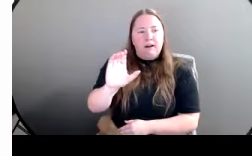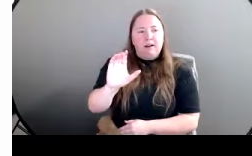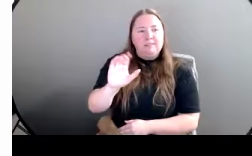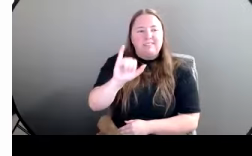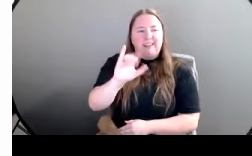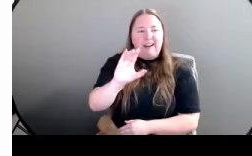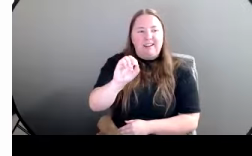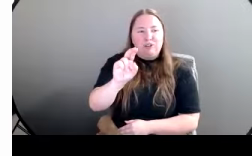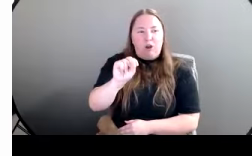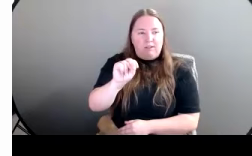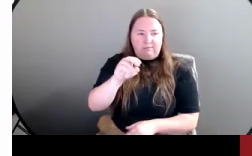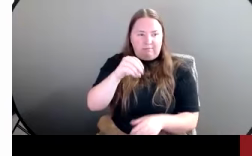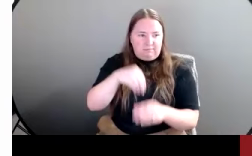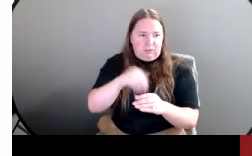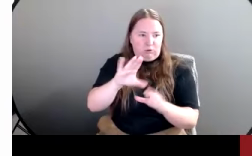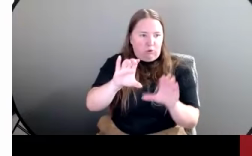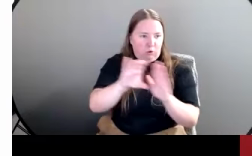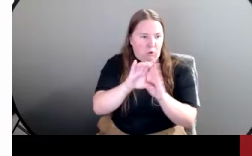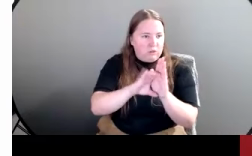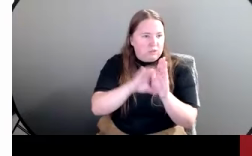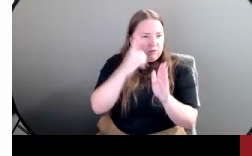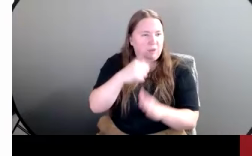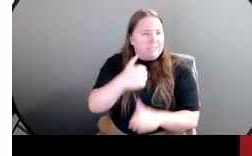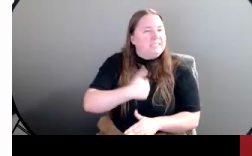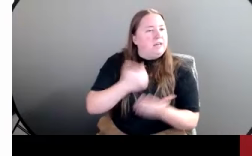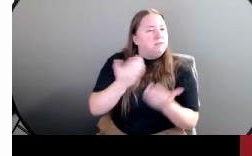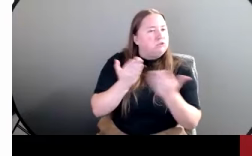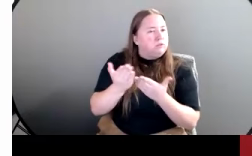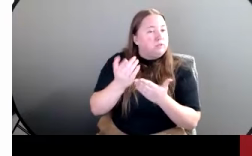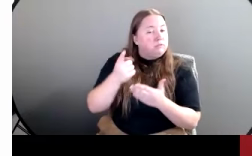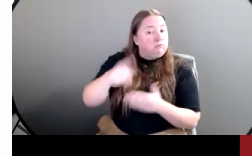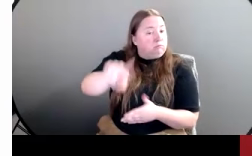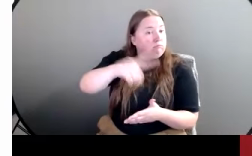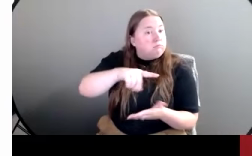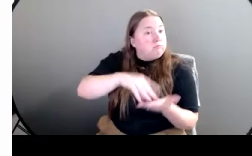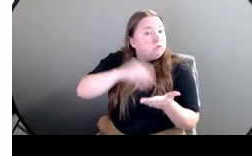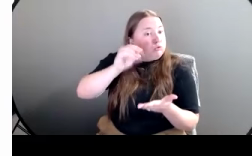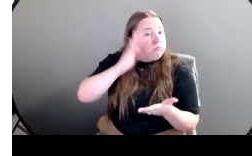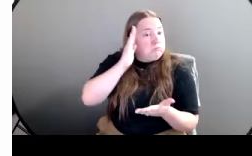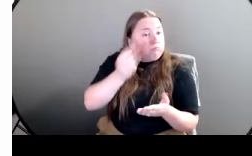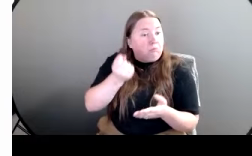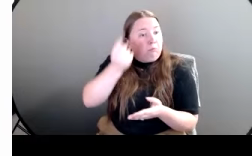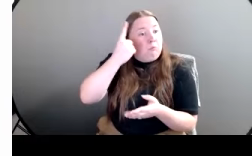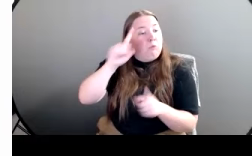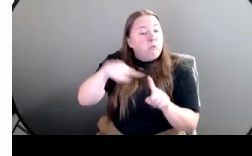So students will understand that they do not have to buy, a textbook when they register for your course.